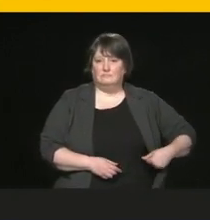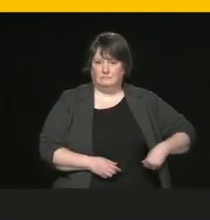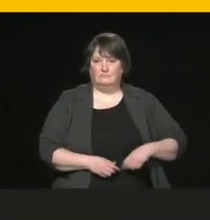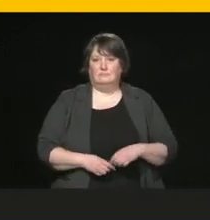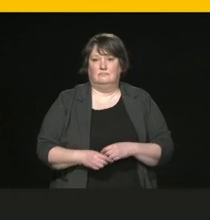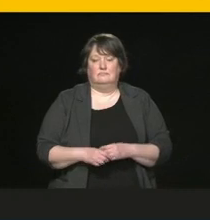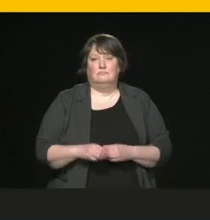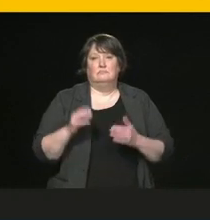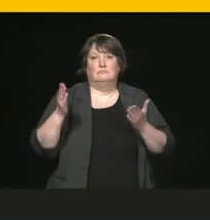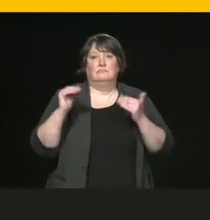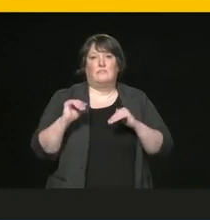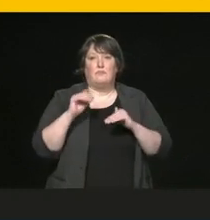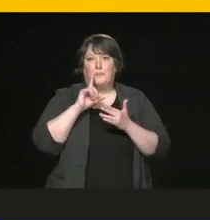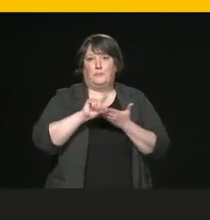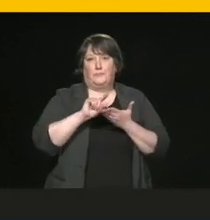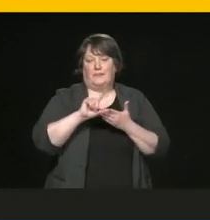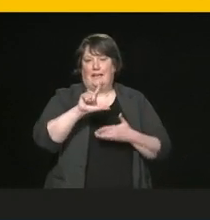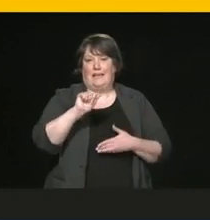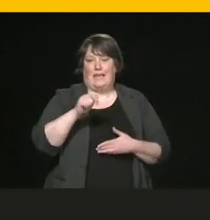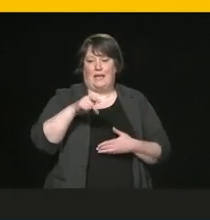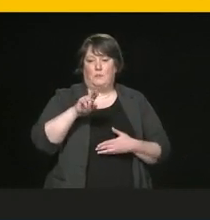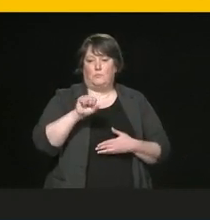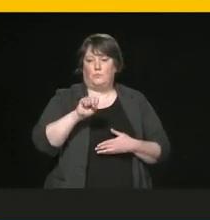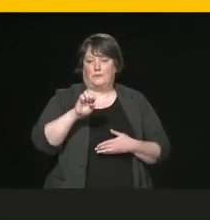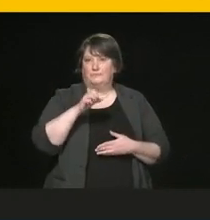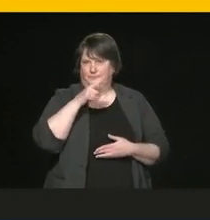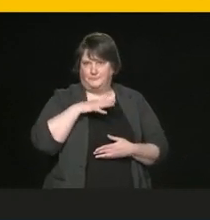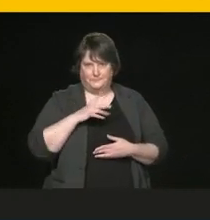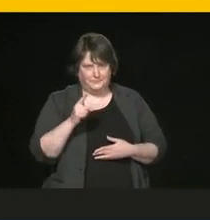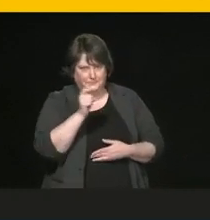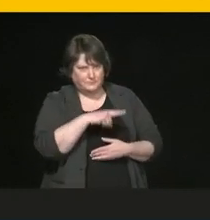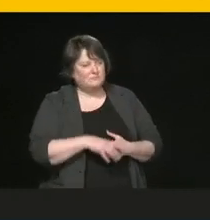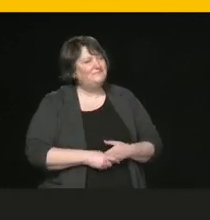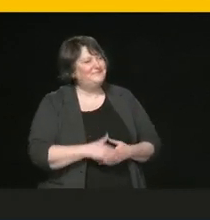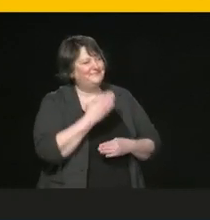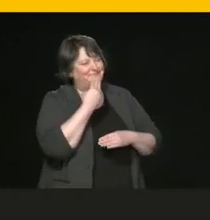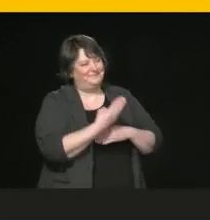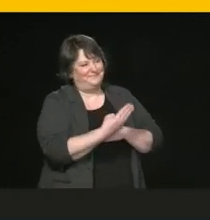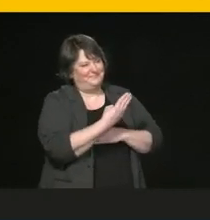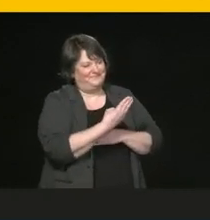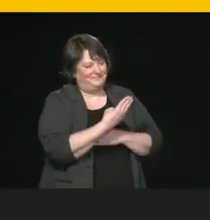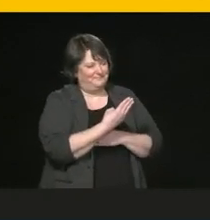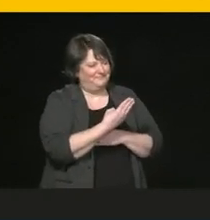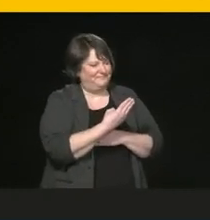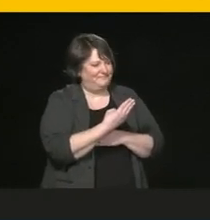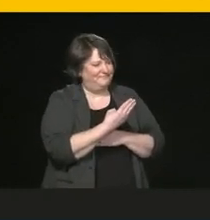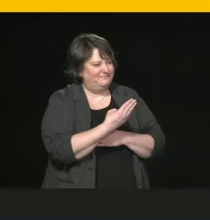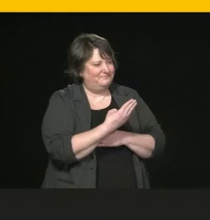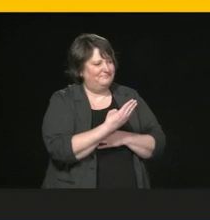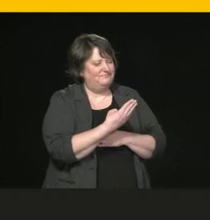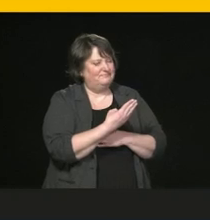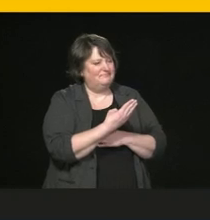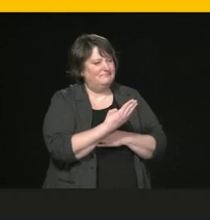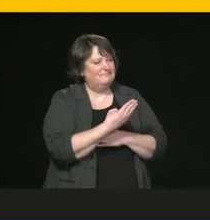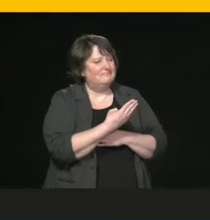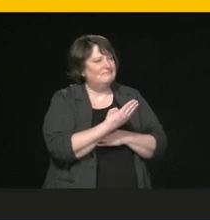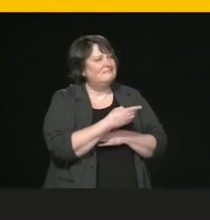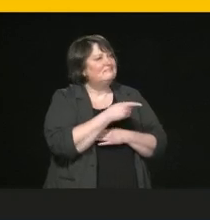THANK YOU. MERCI. [SPEAKING FRENCH]. Reporter: [SPEAKING FRENCH].